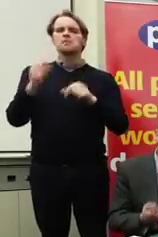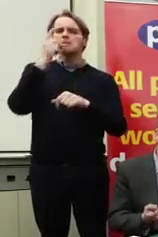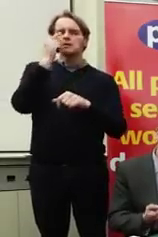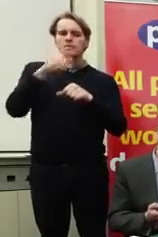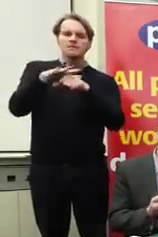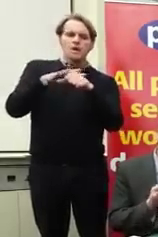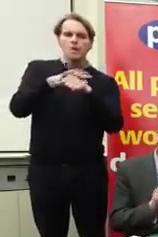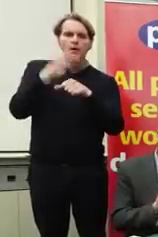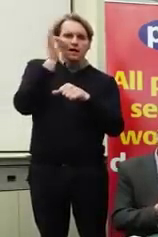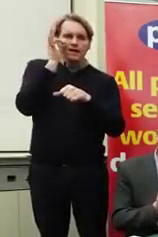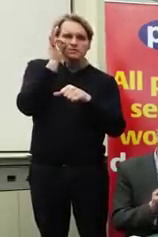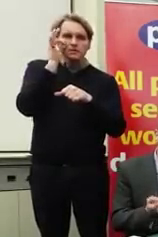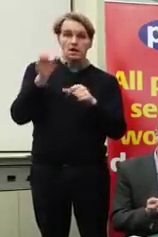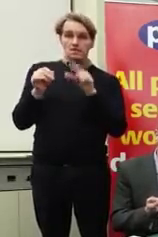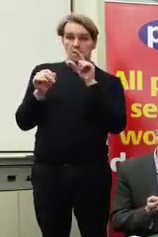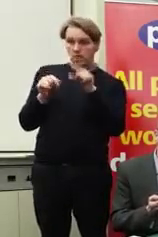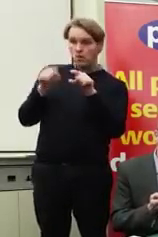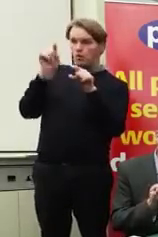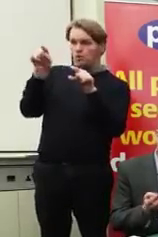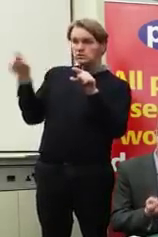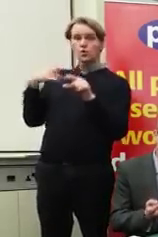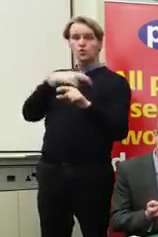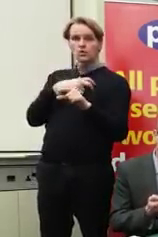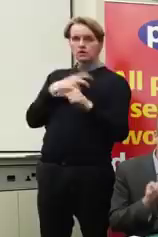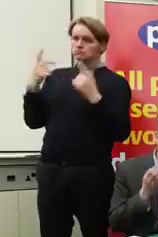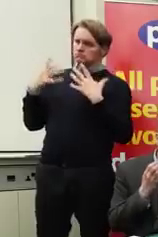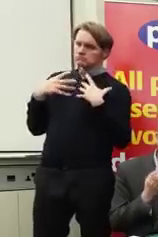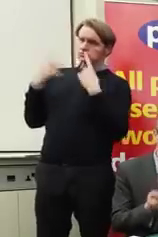decide what it is they're going to do. If they want to fight on pay we absolutely